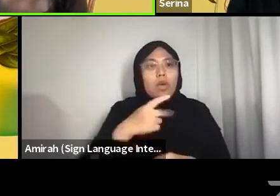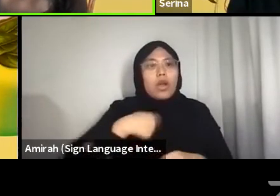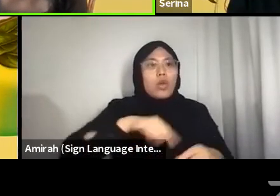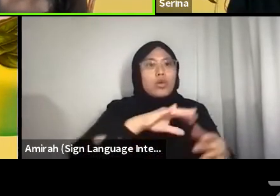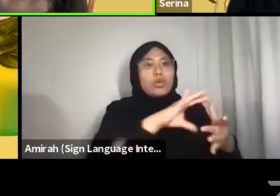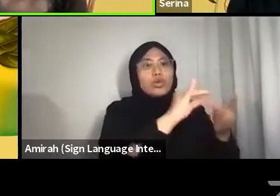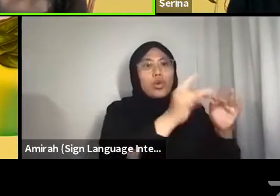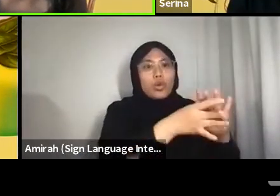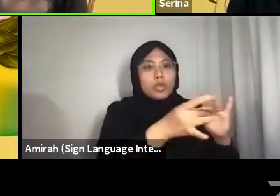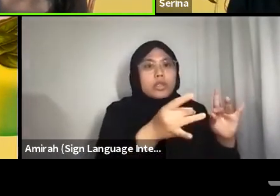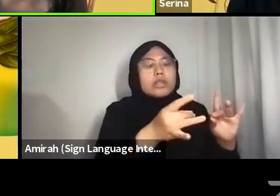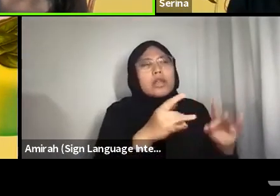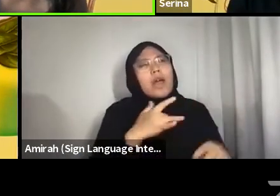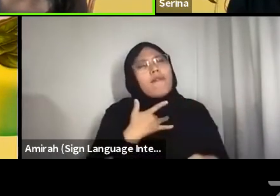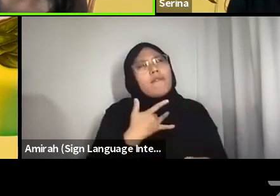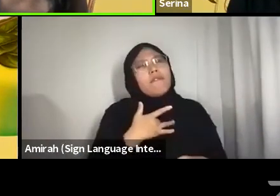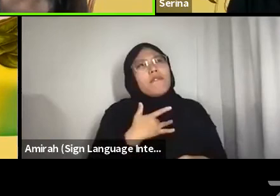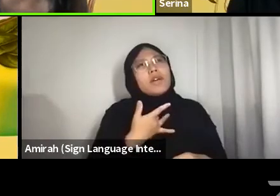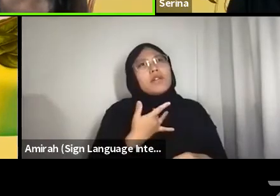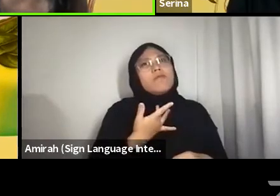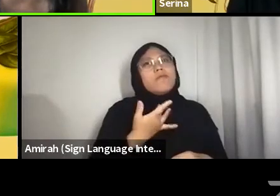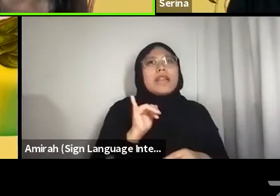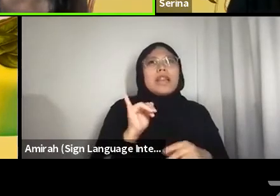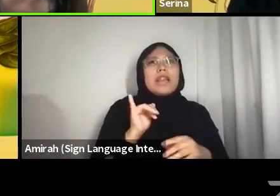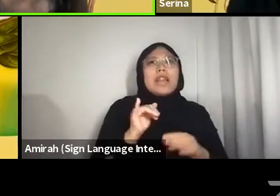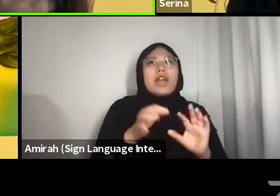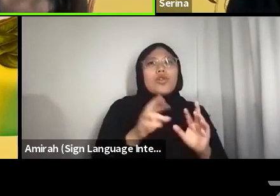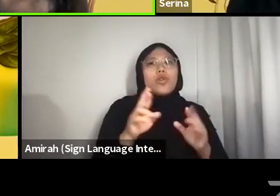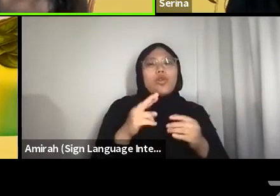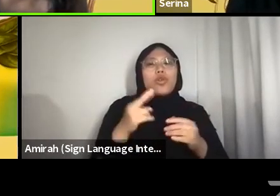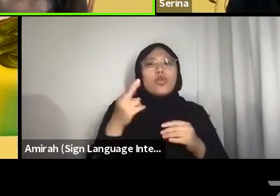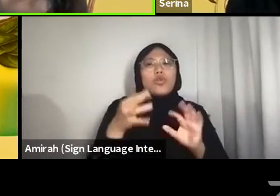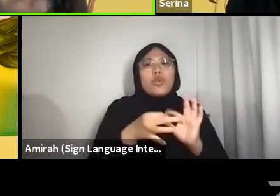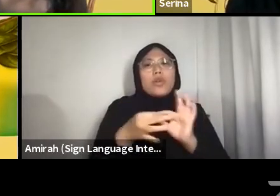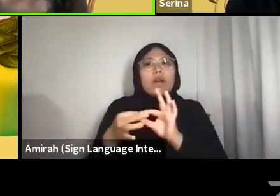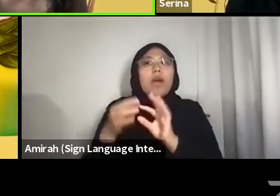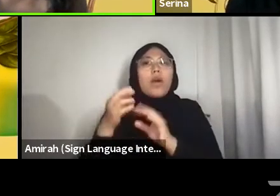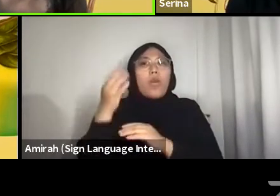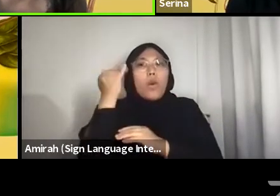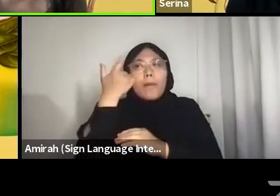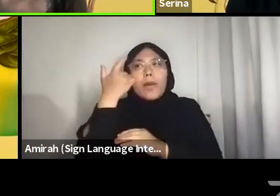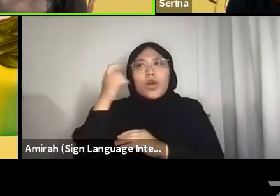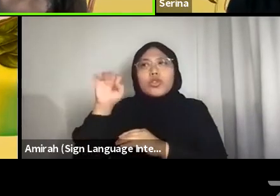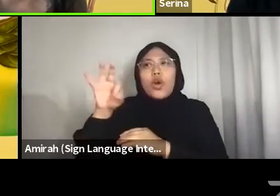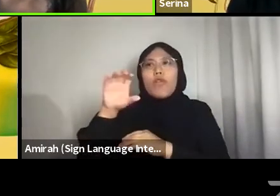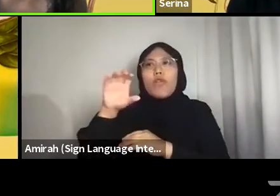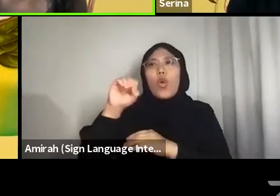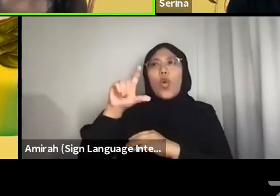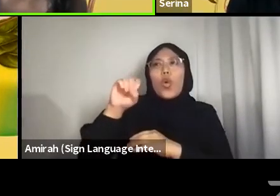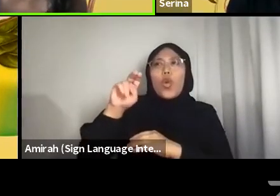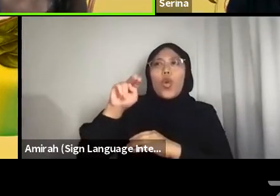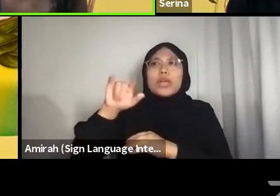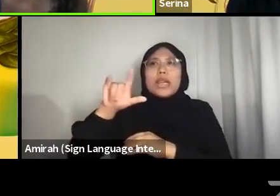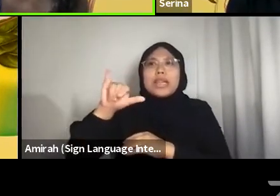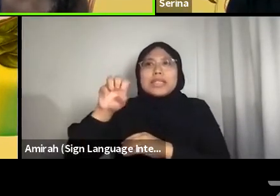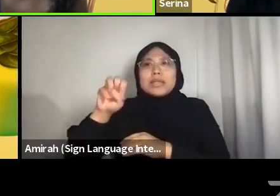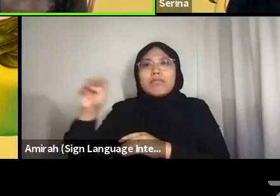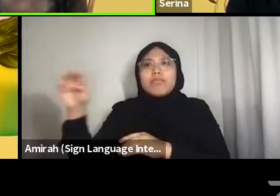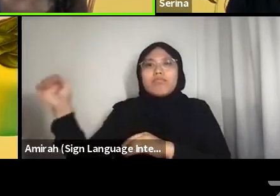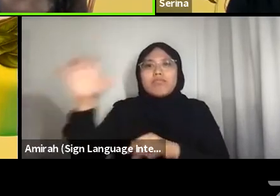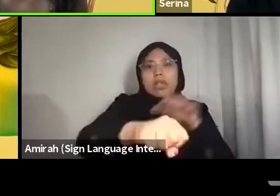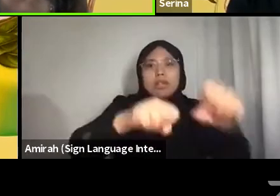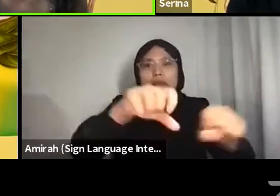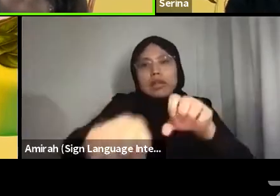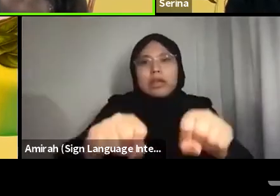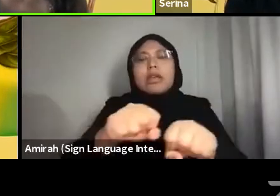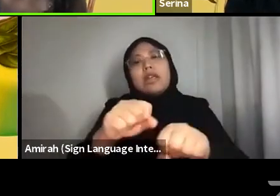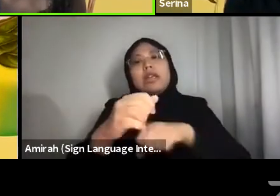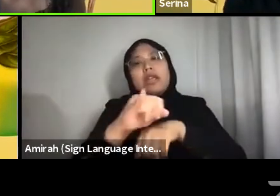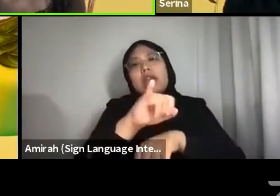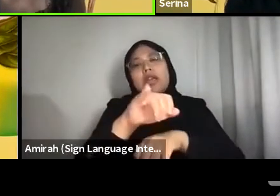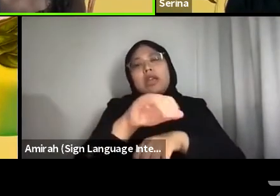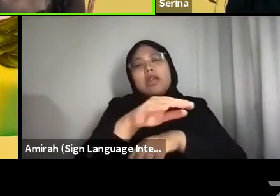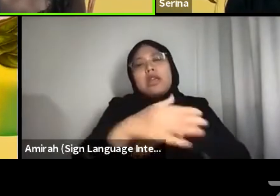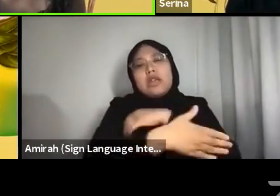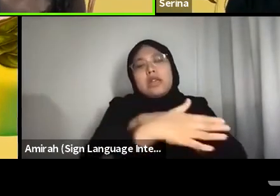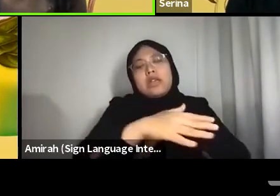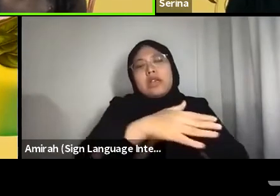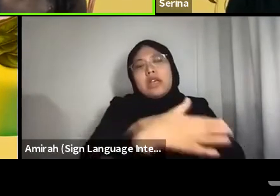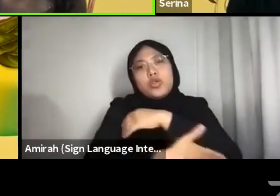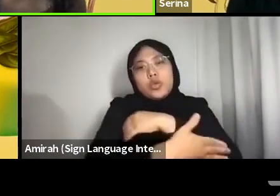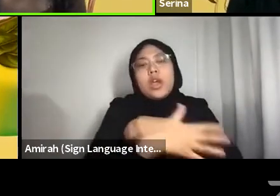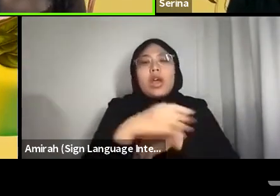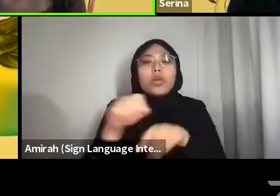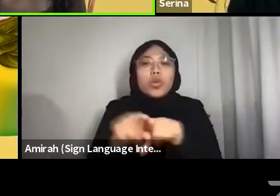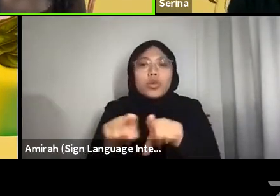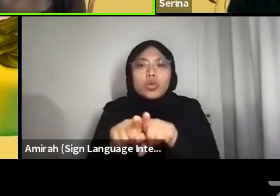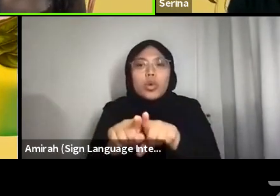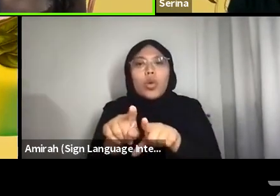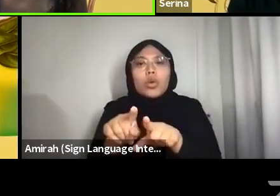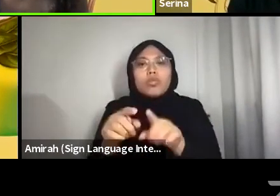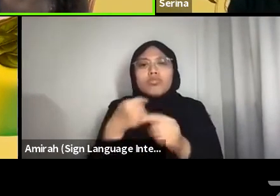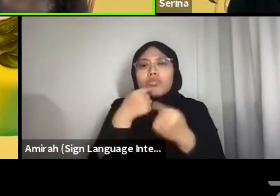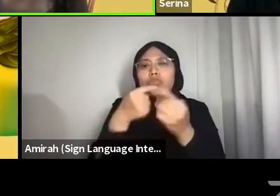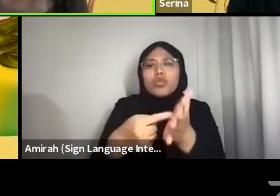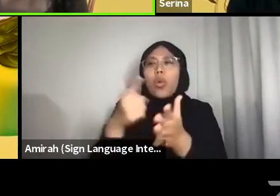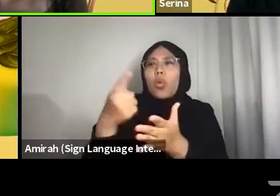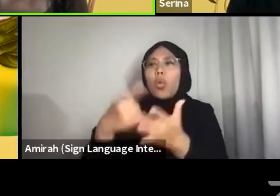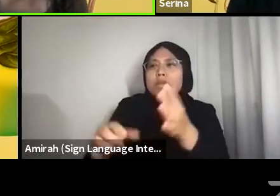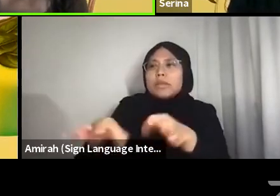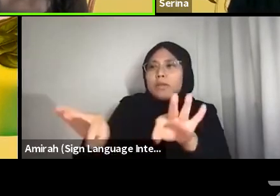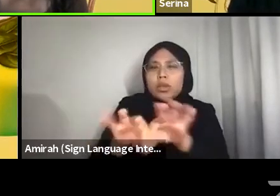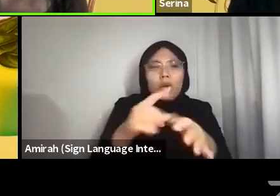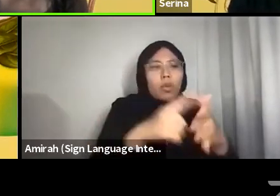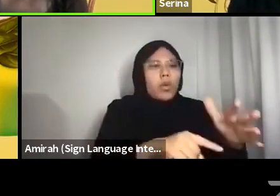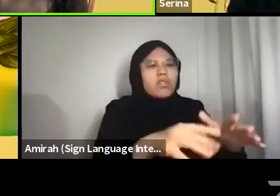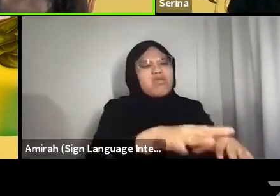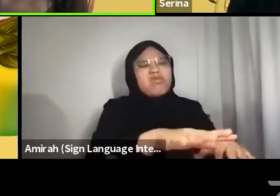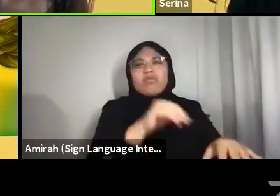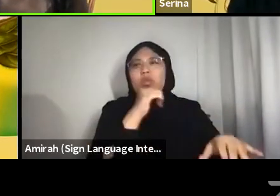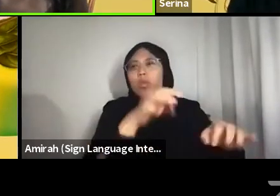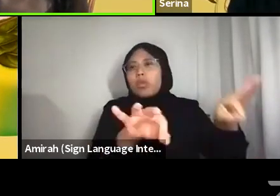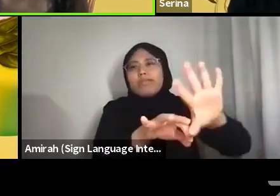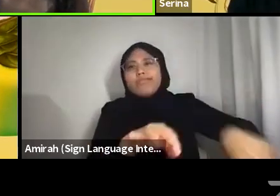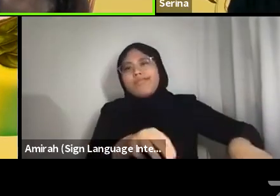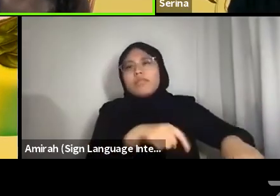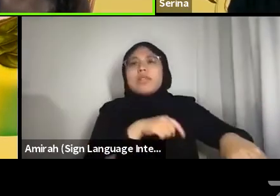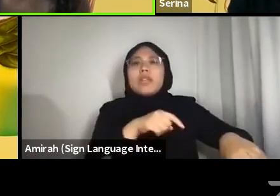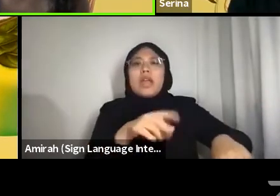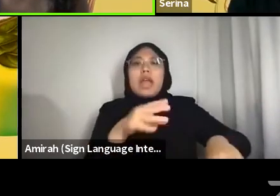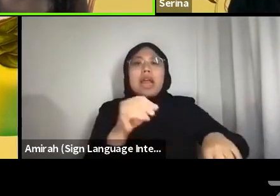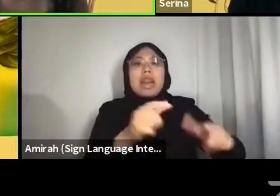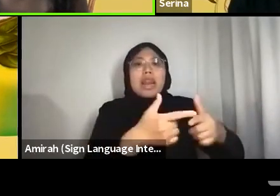I feel like it’s actually a side effect of colonialism, the canon and imperialism of what is important, which narratives are important, and then which narratives are not important.